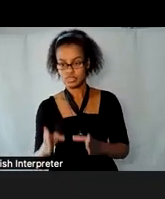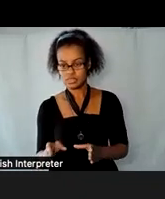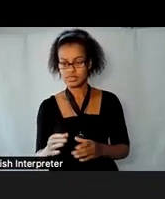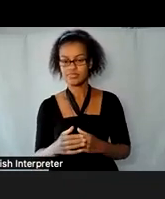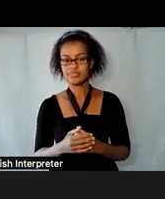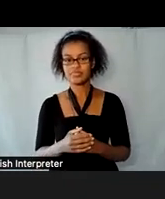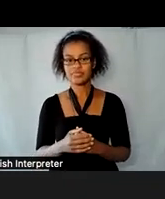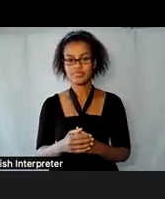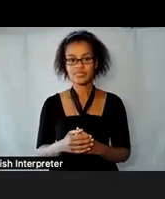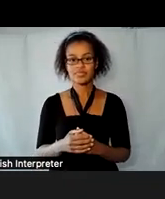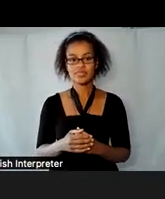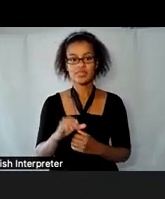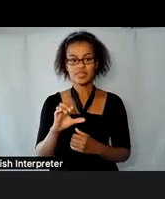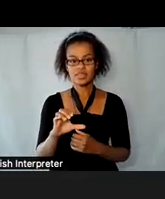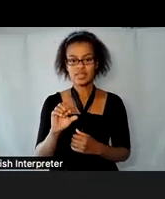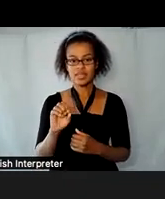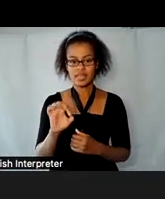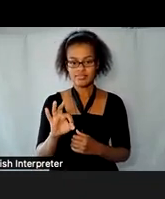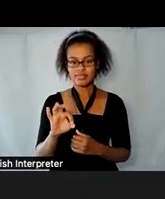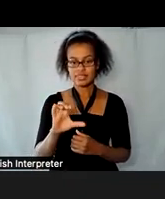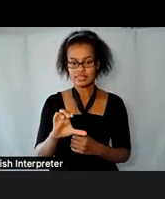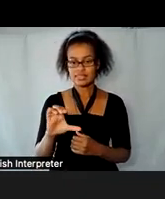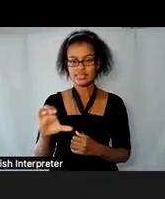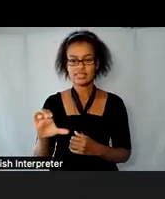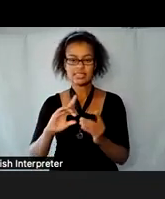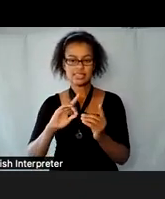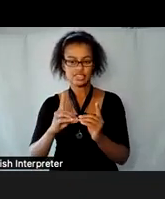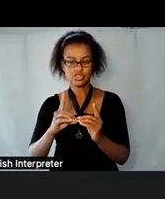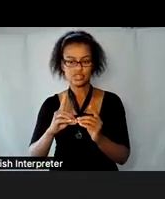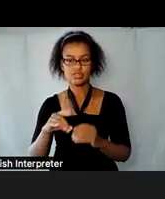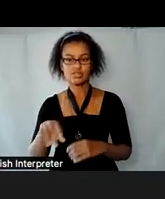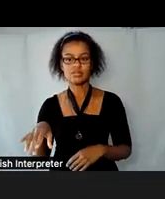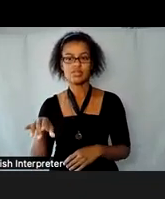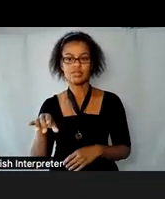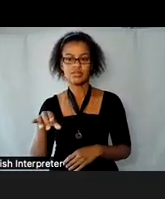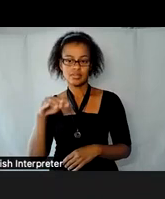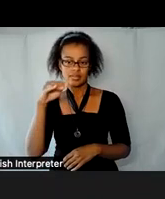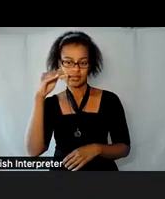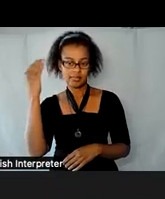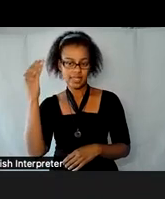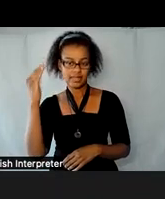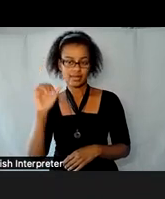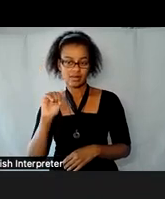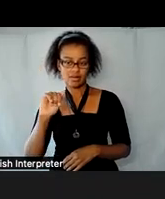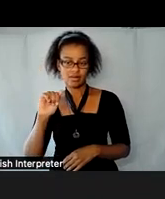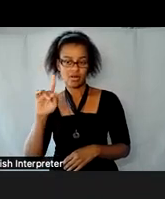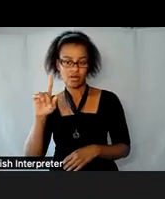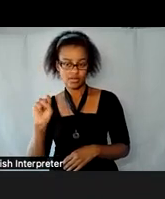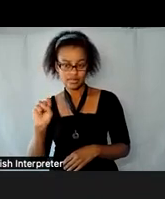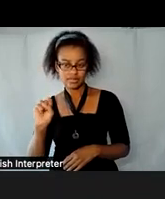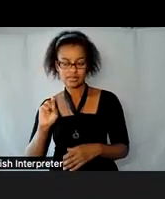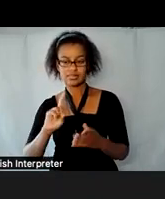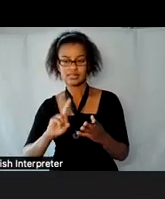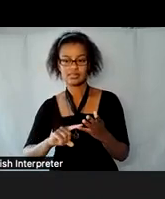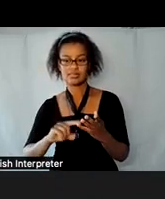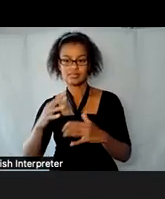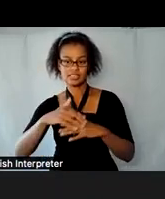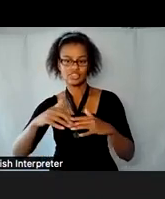solutions, incubator, black cards, indigenous arts. So that is not part of this count.